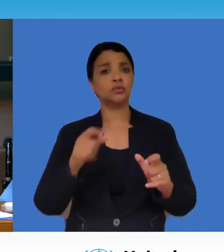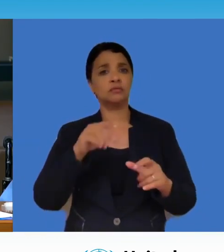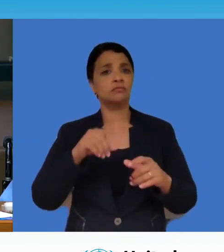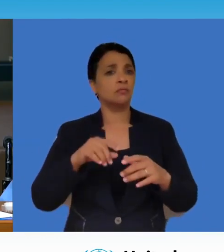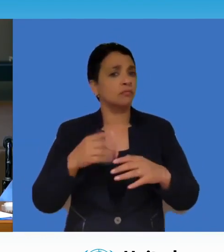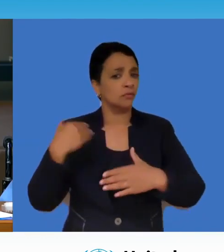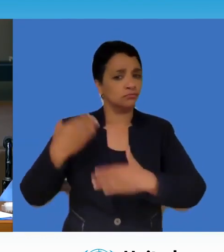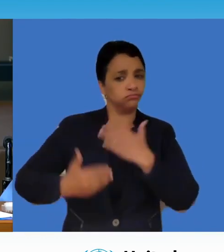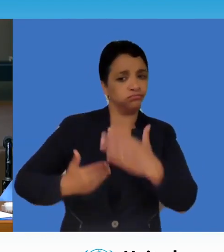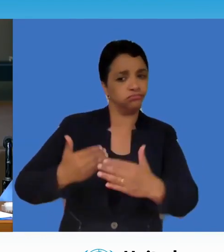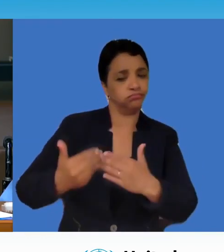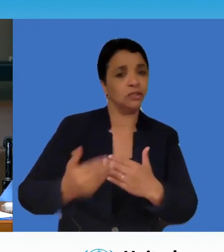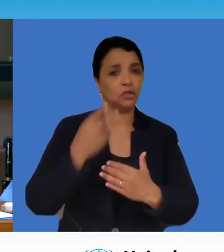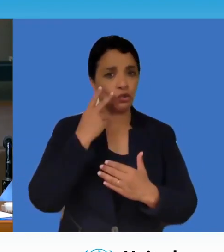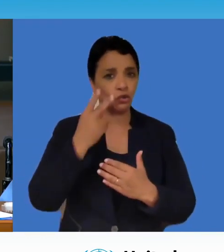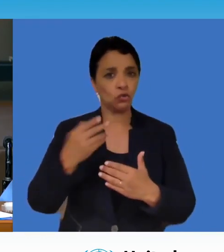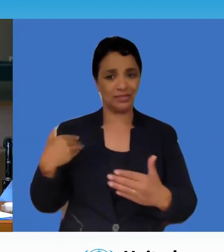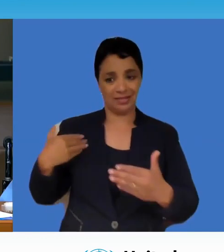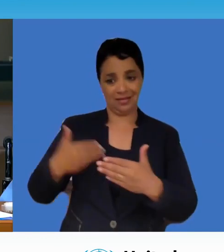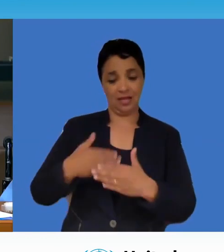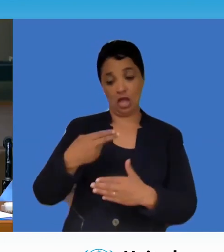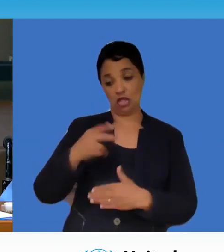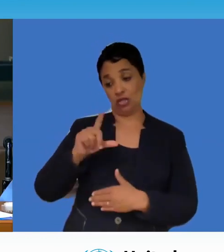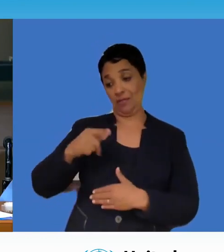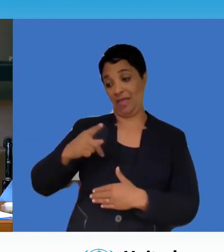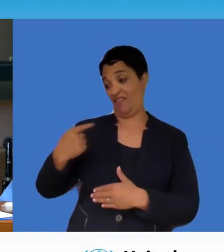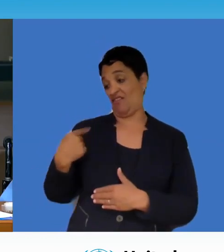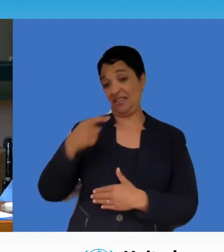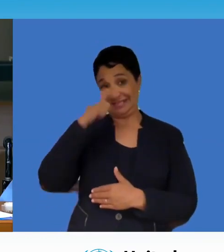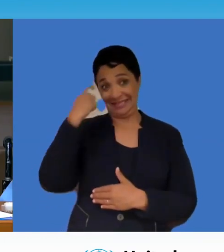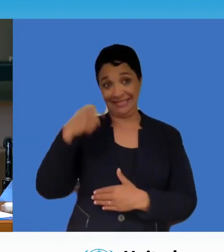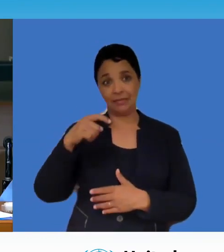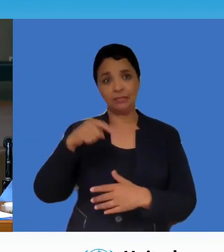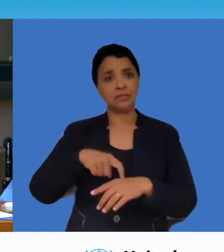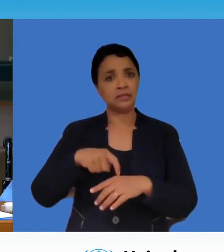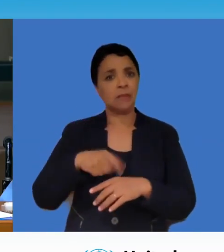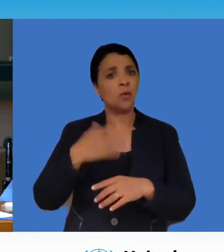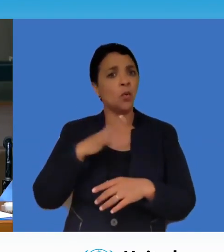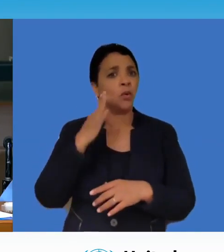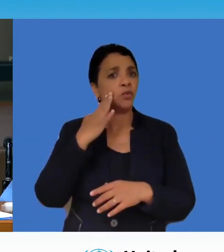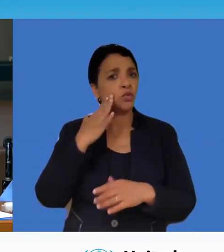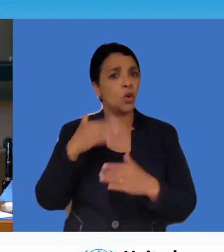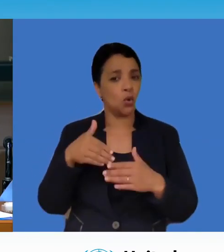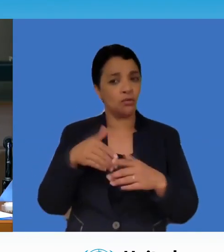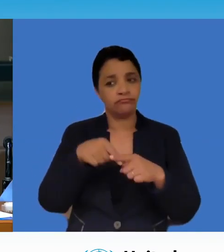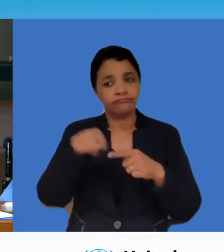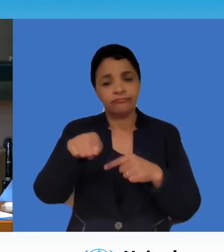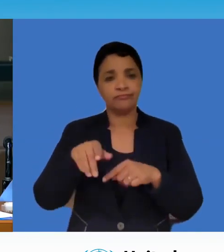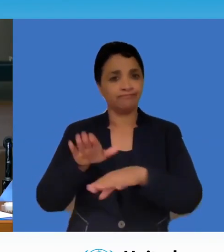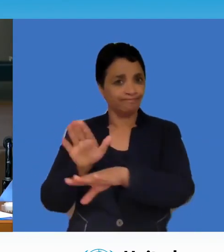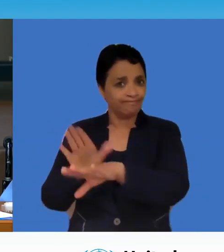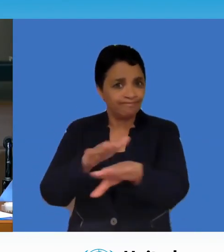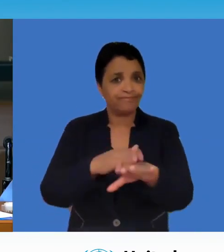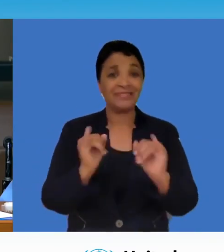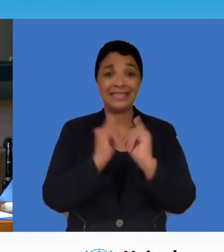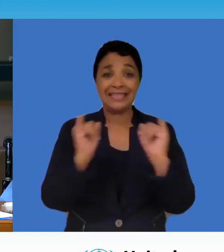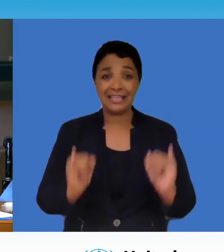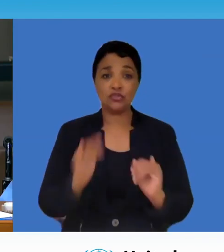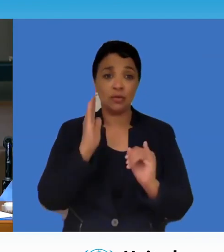head into the review of goal 16 at the hopf this Summer that what making institutions accountable